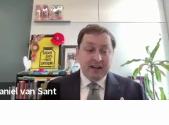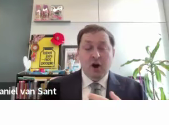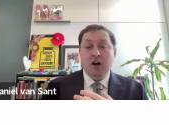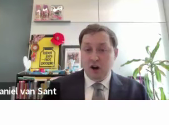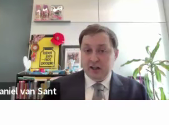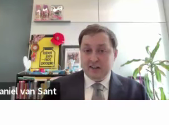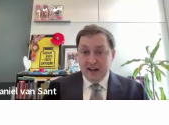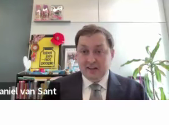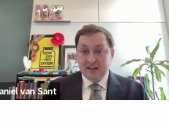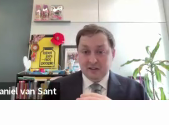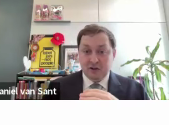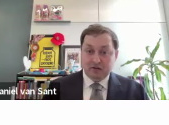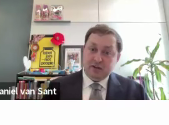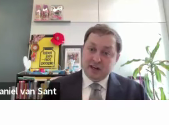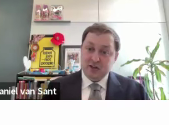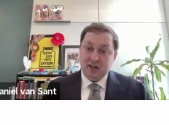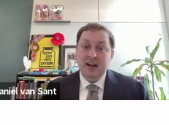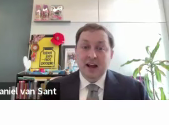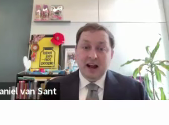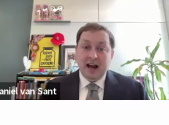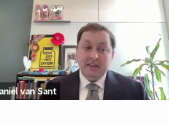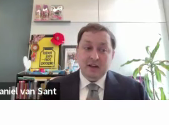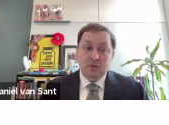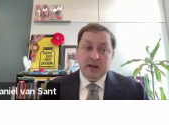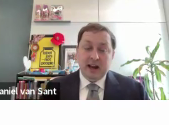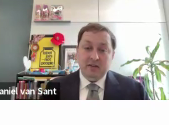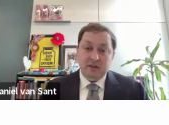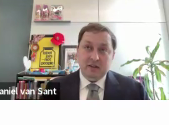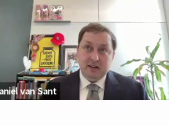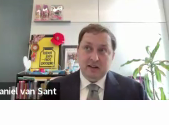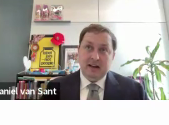As a non-architect in this conversation, I think we have